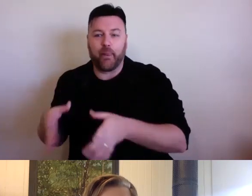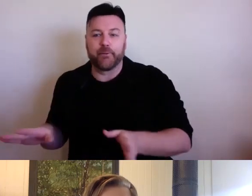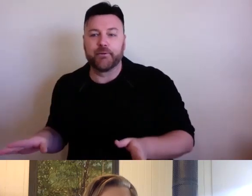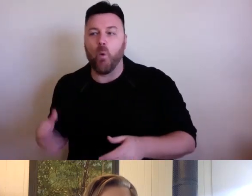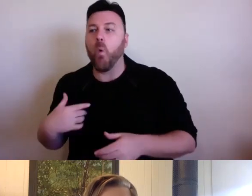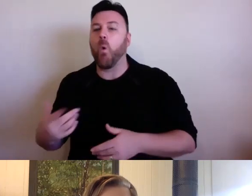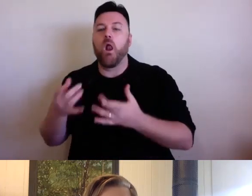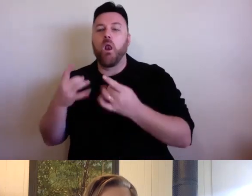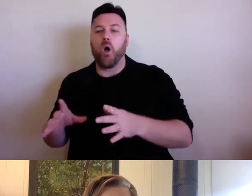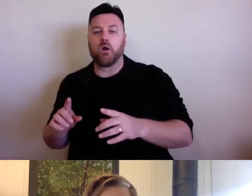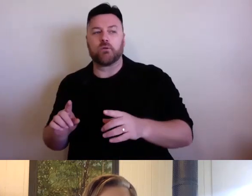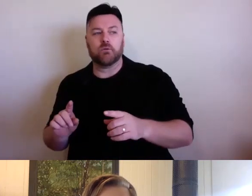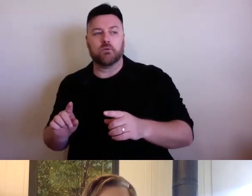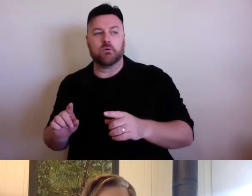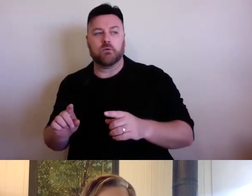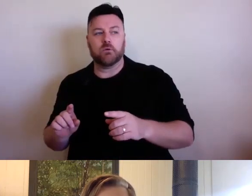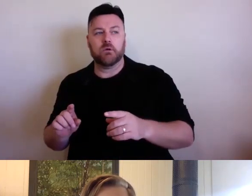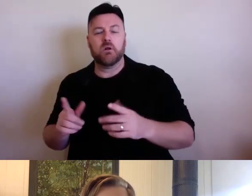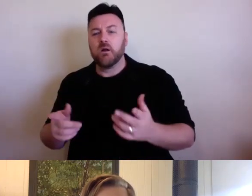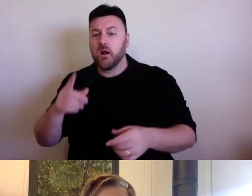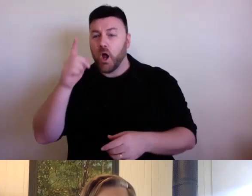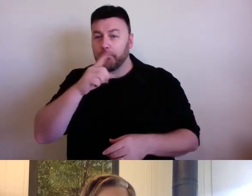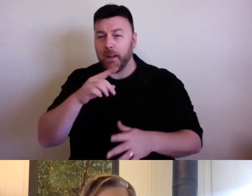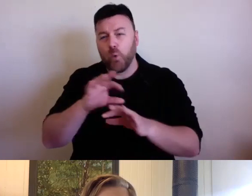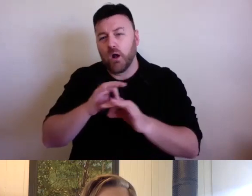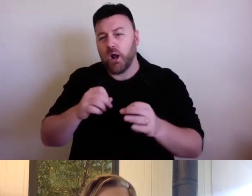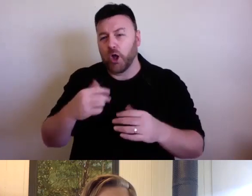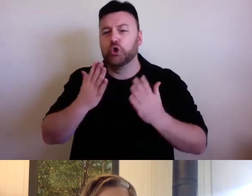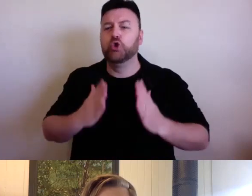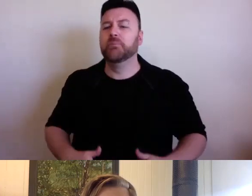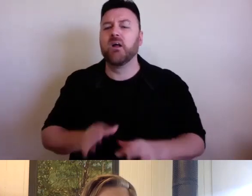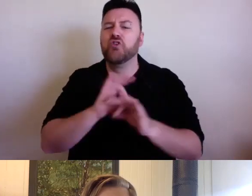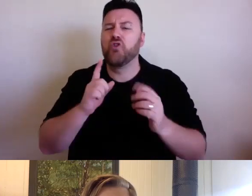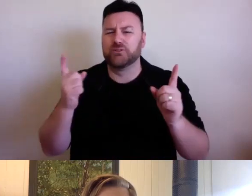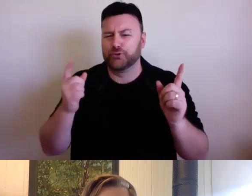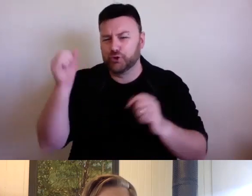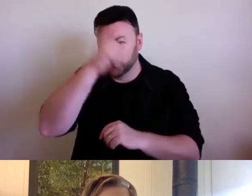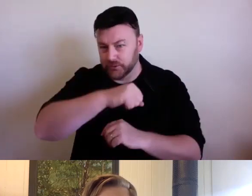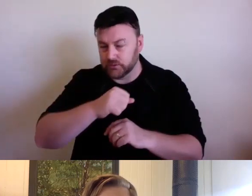are not change averse. Human beings are not stupid. People can be loss